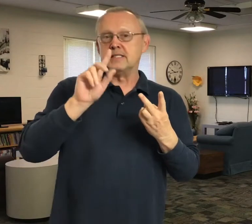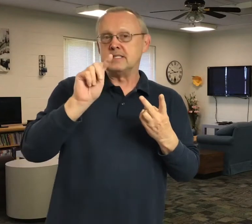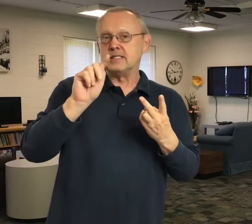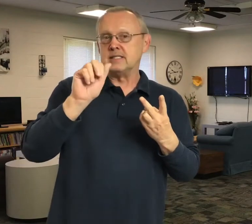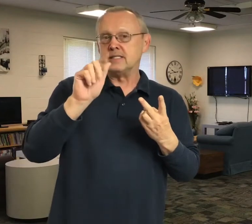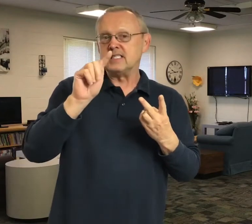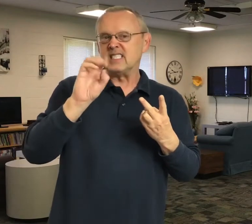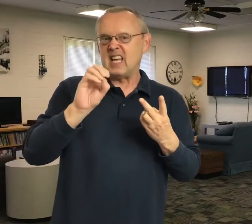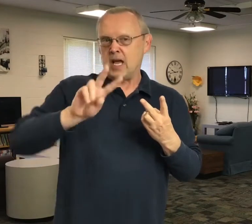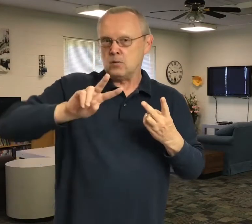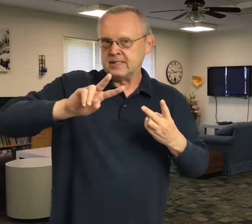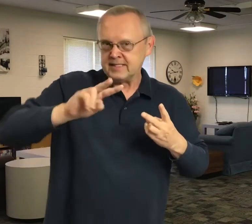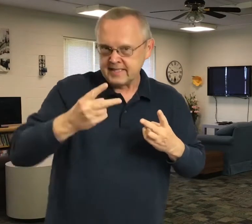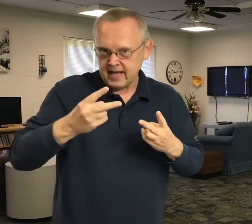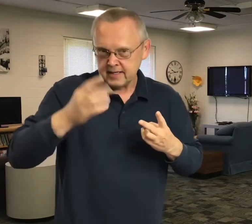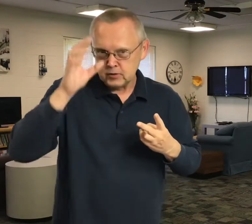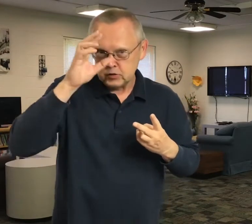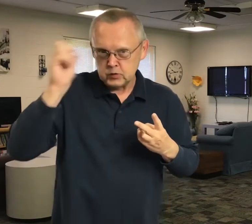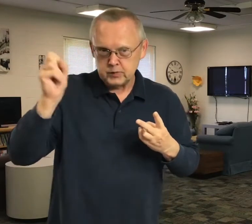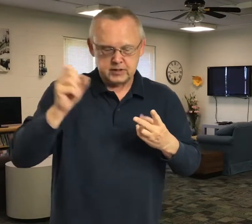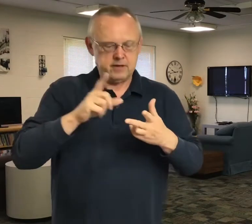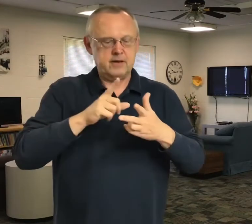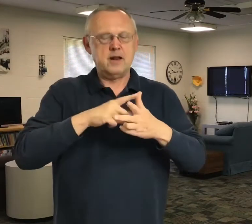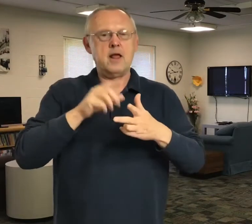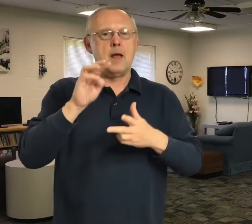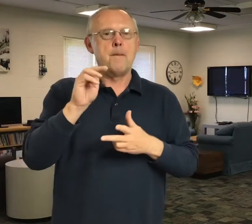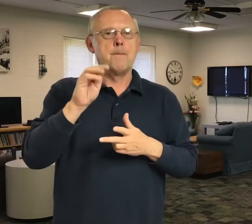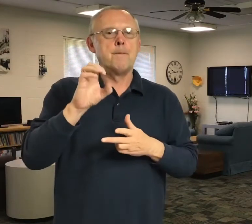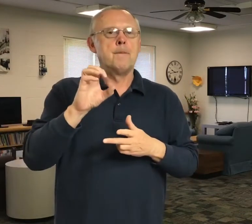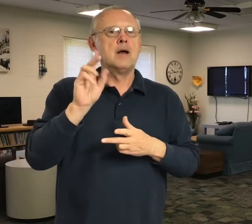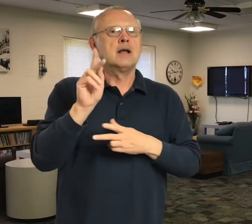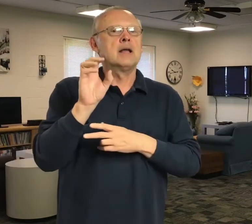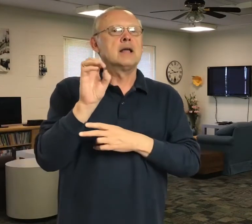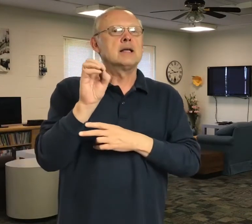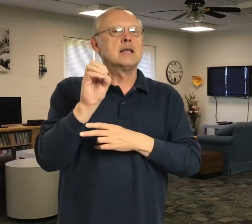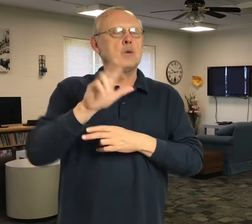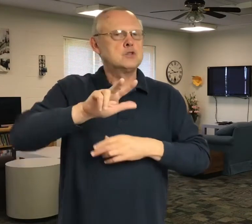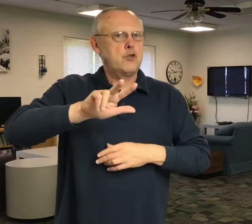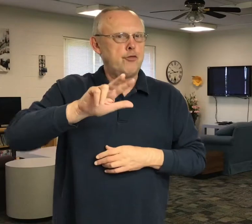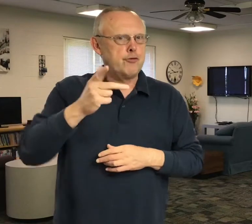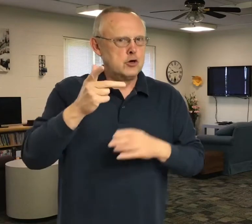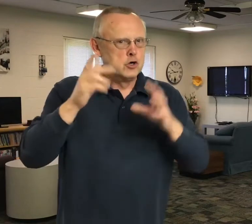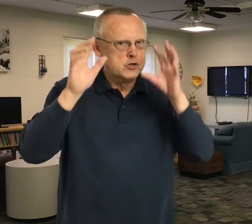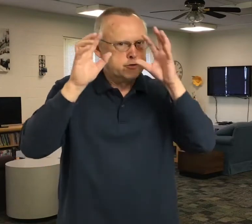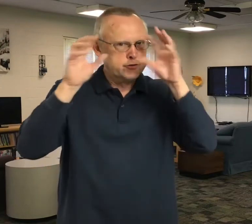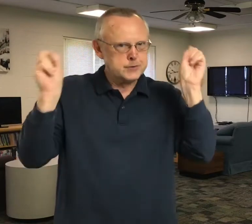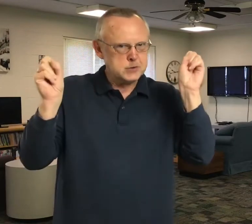Mr. Kerr was the first superintendent, Mr. Tate was the second superintendent,